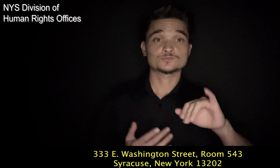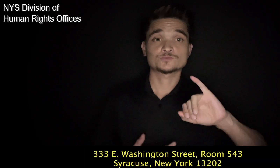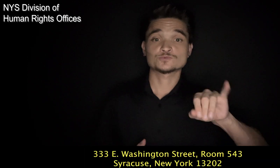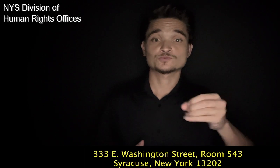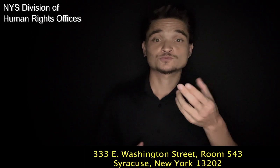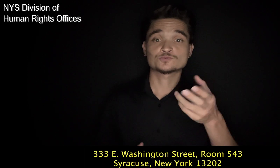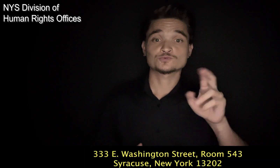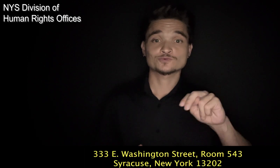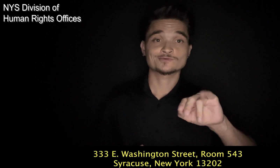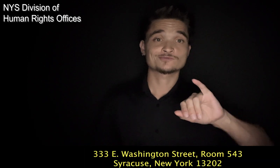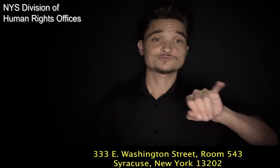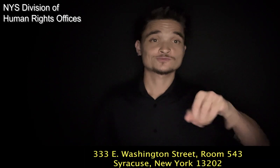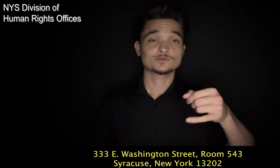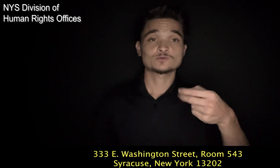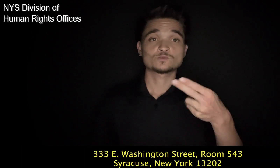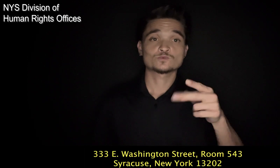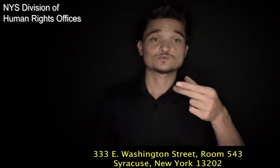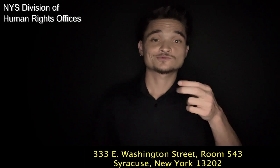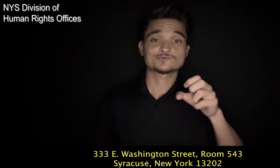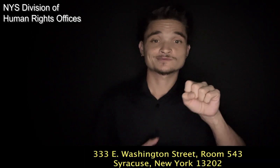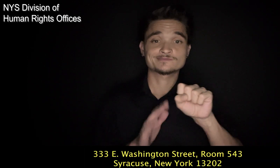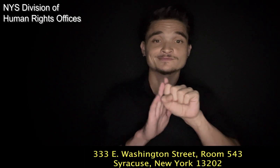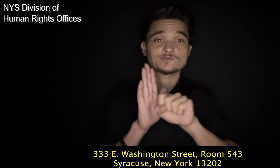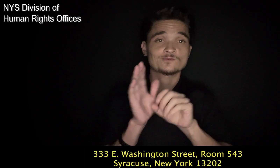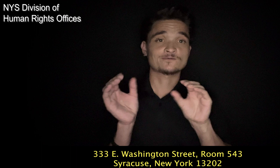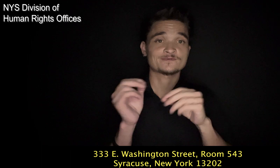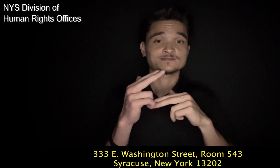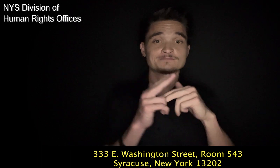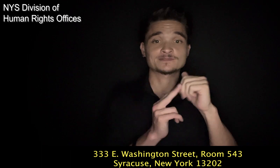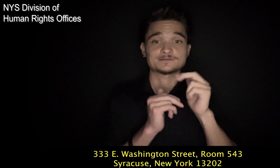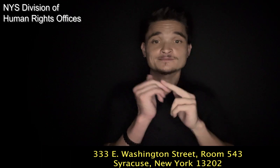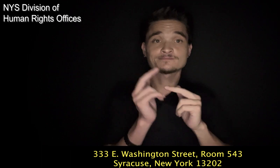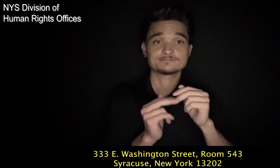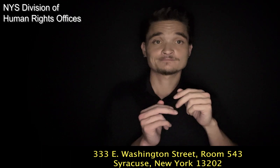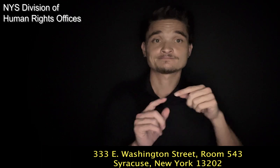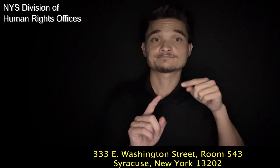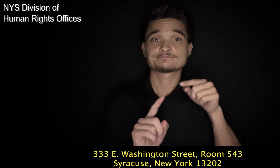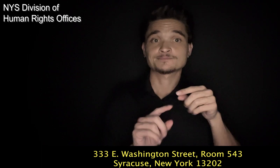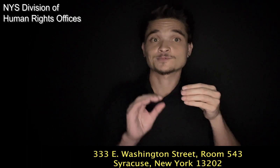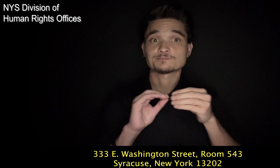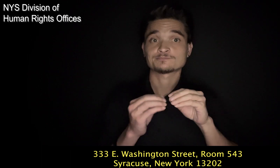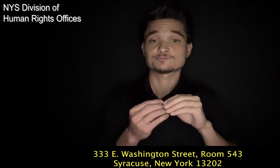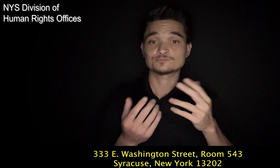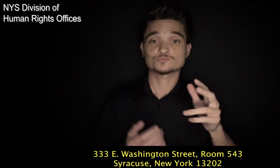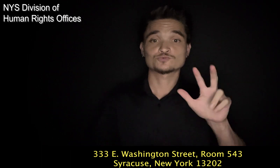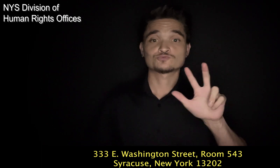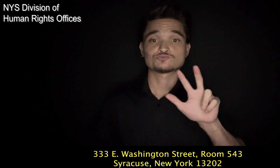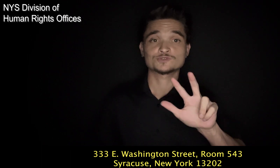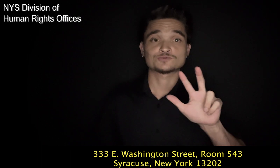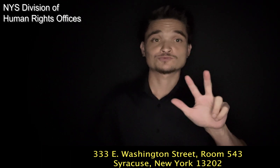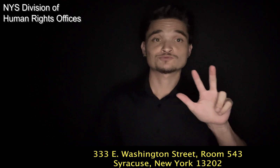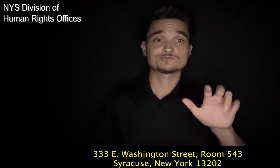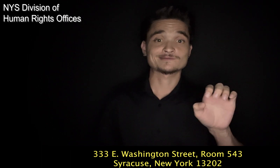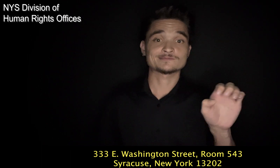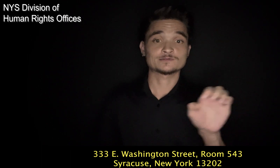333 E. Washington Street, Room 543 Syracuse, New York 13202